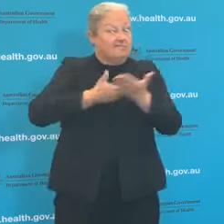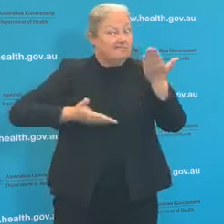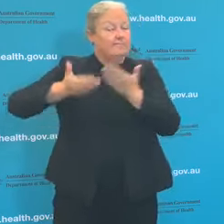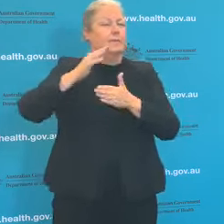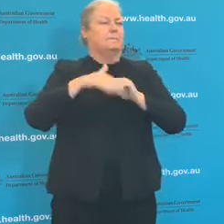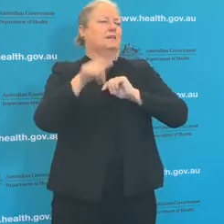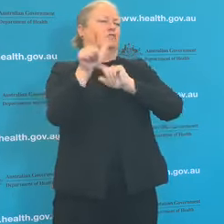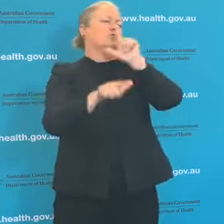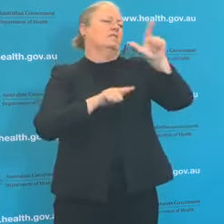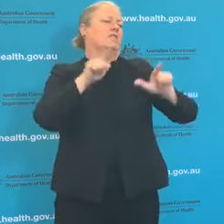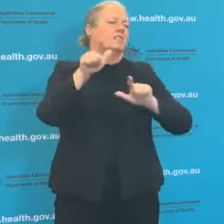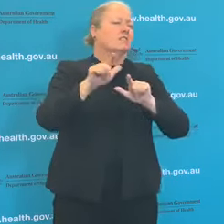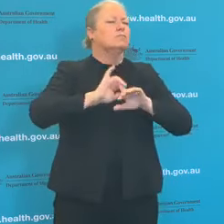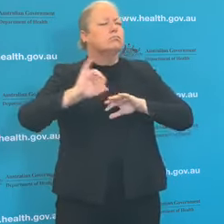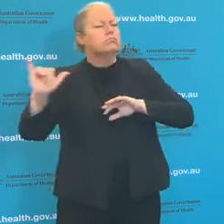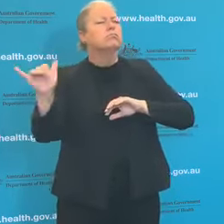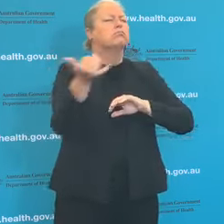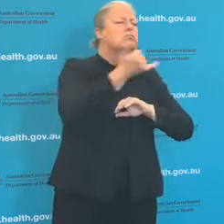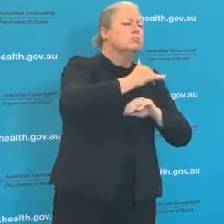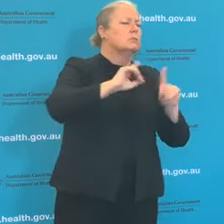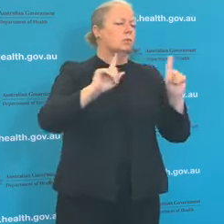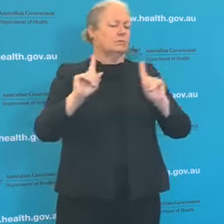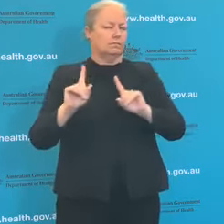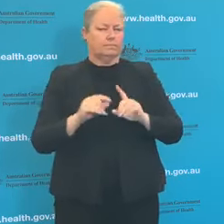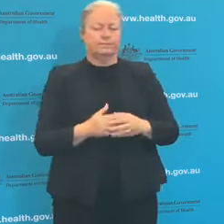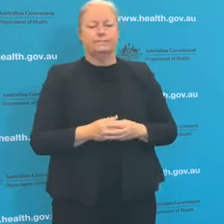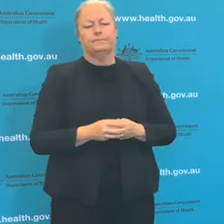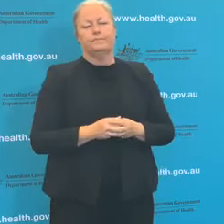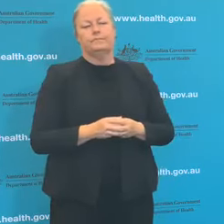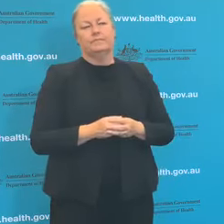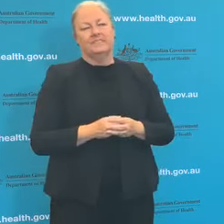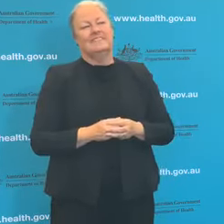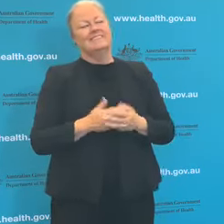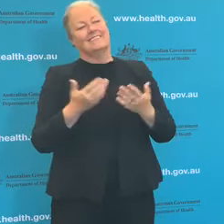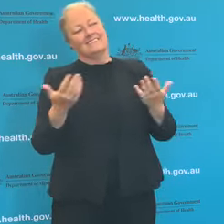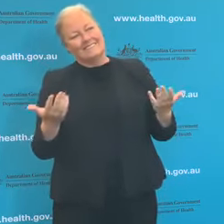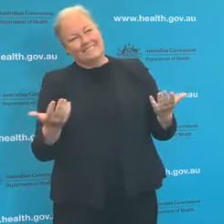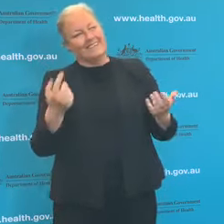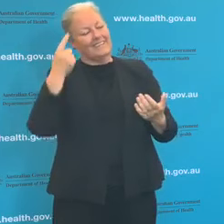likely that we have to have leisure and recreation. If the